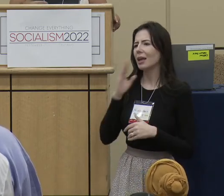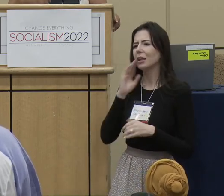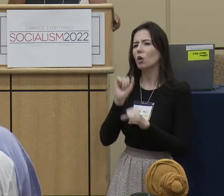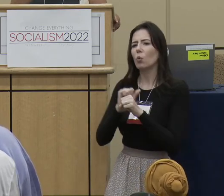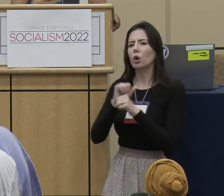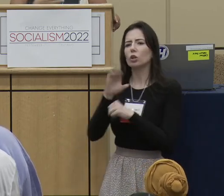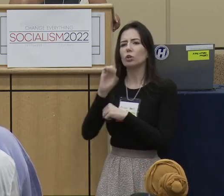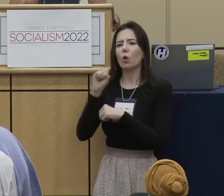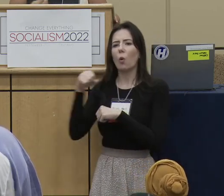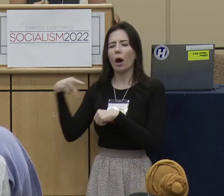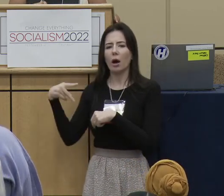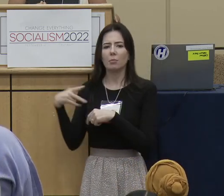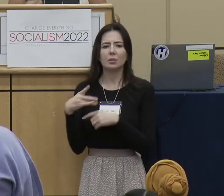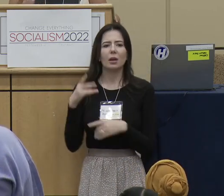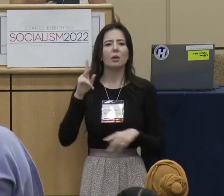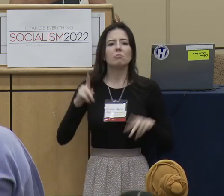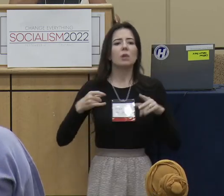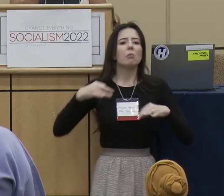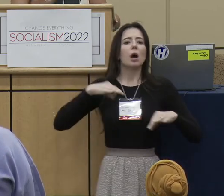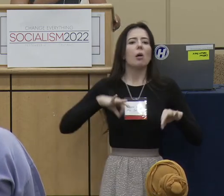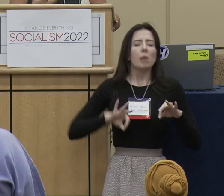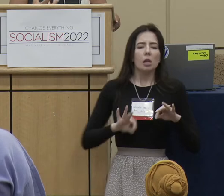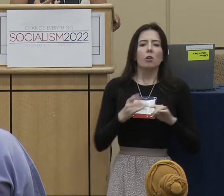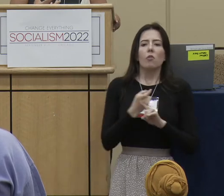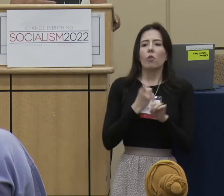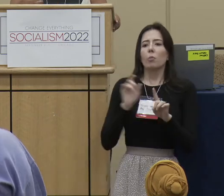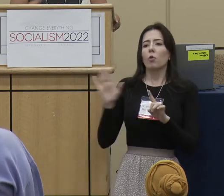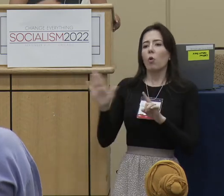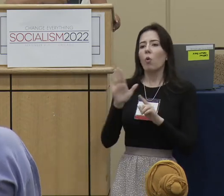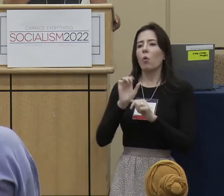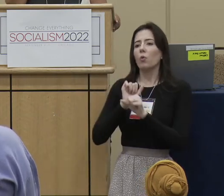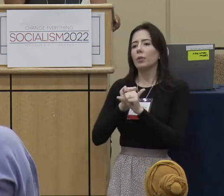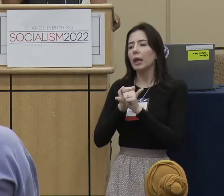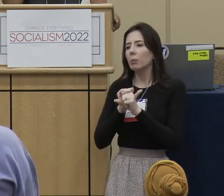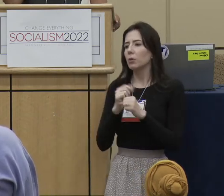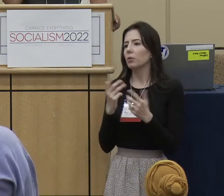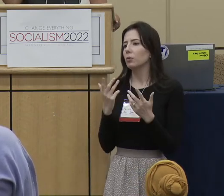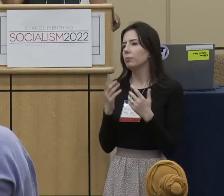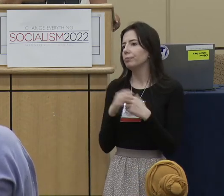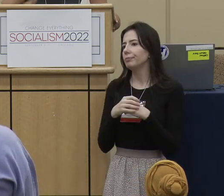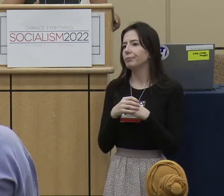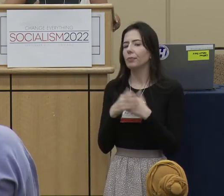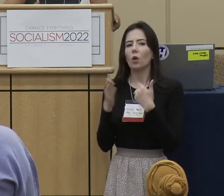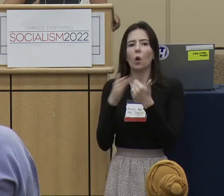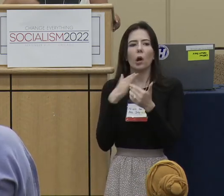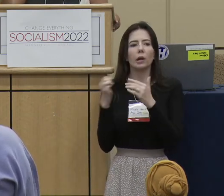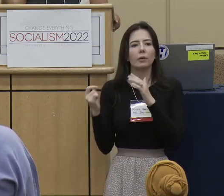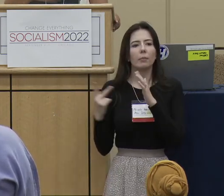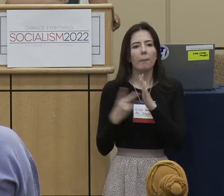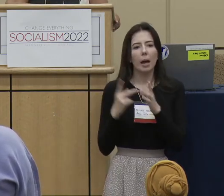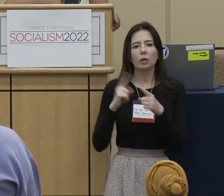lives. I also think the idea of workers co-ops is one way to get around that, where people are benefiting from their own